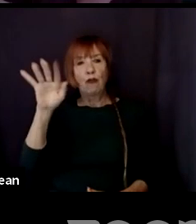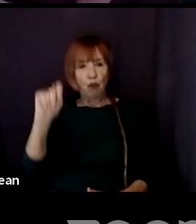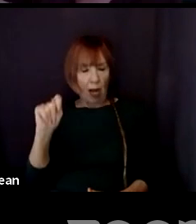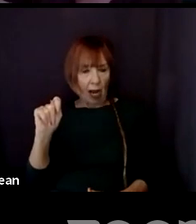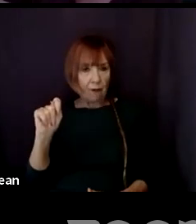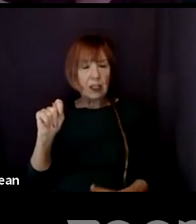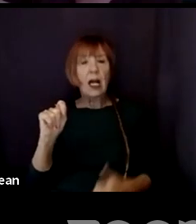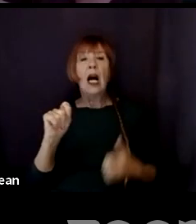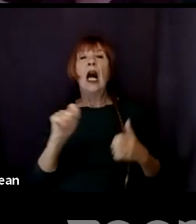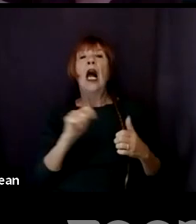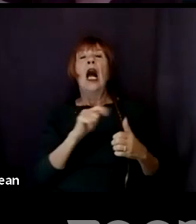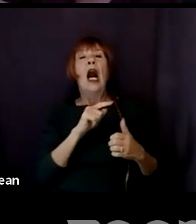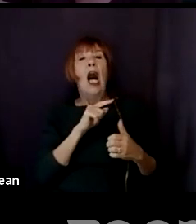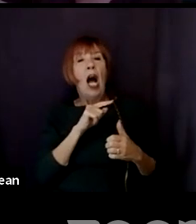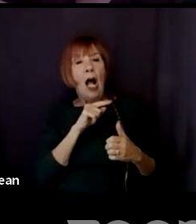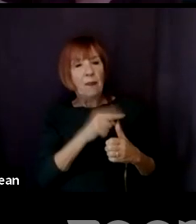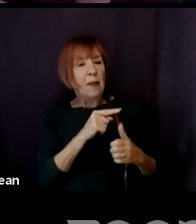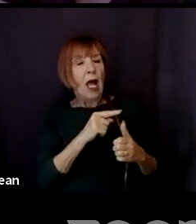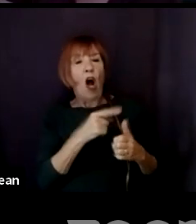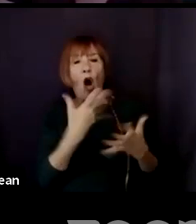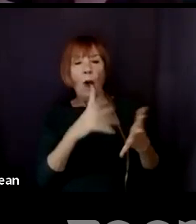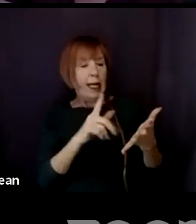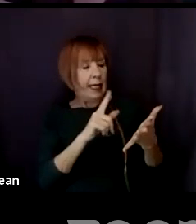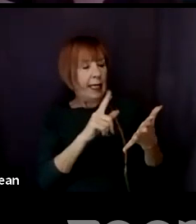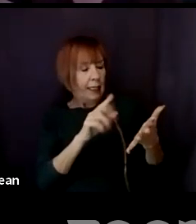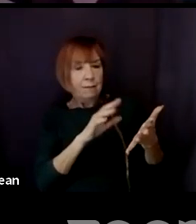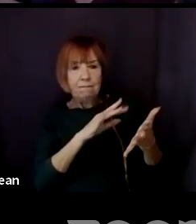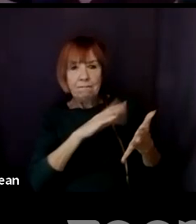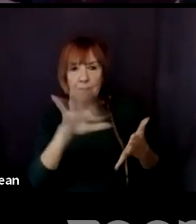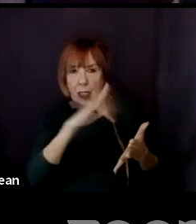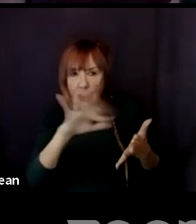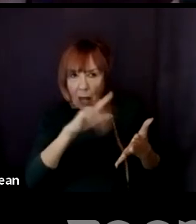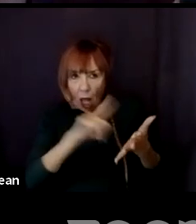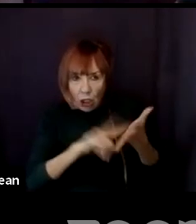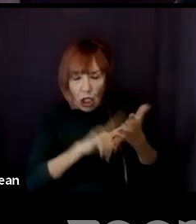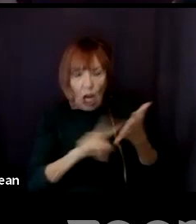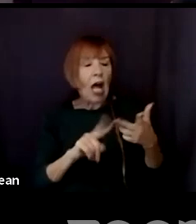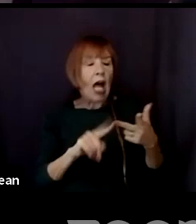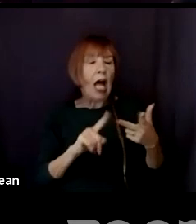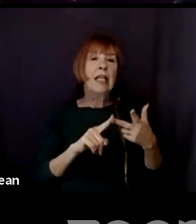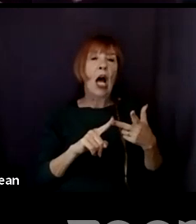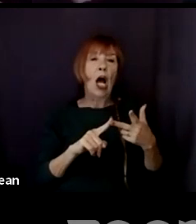so they've spell checked it maybe deleted a few extra parent articles that cross the directorial line.